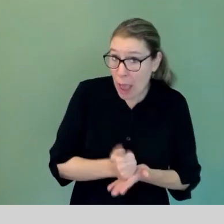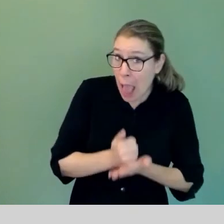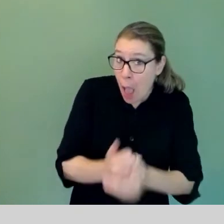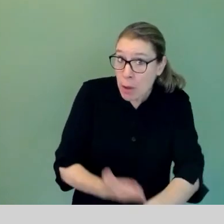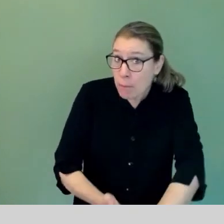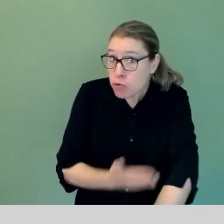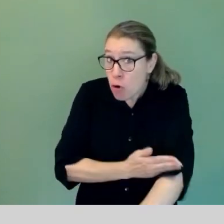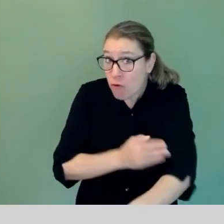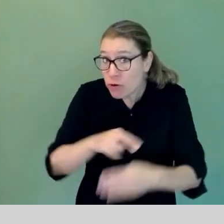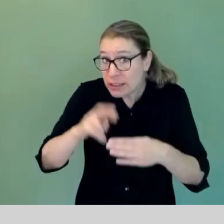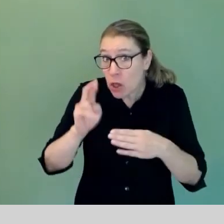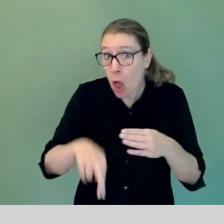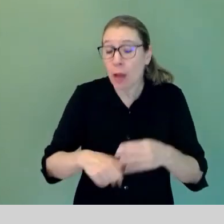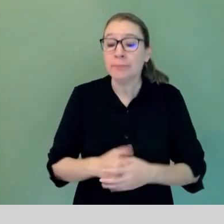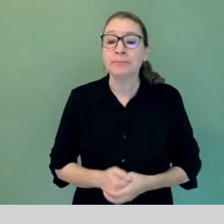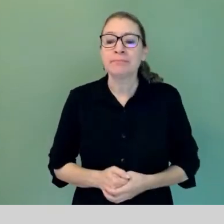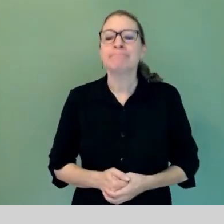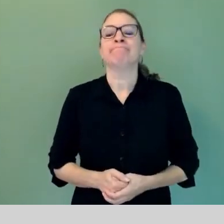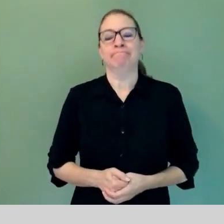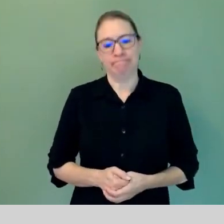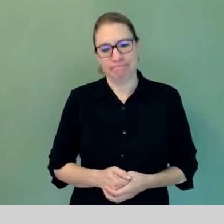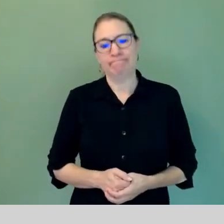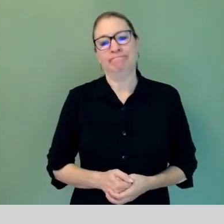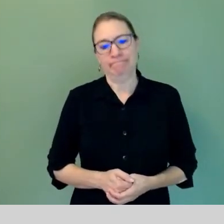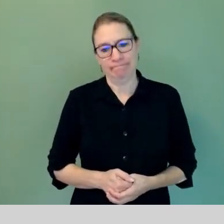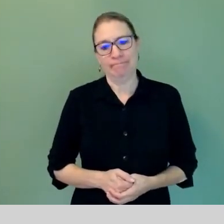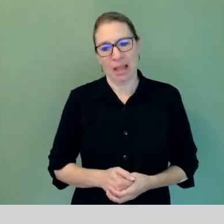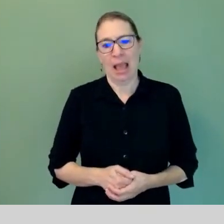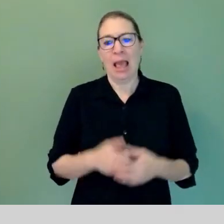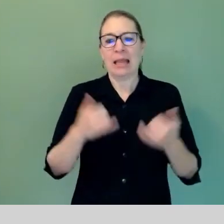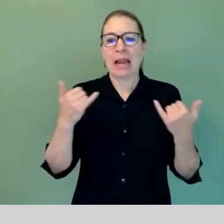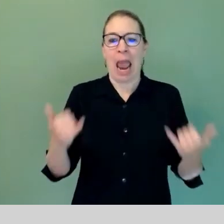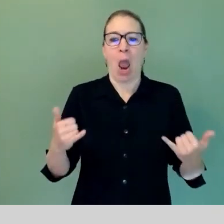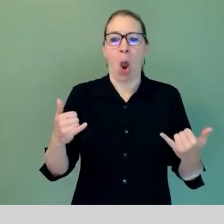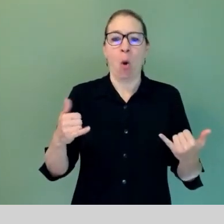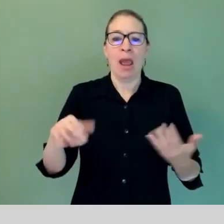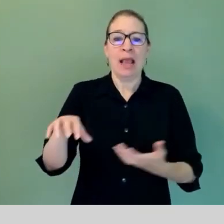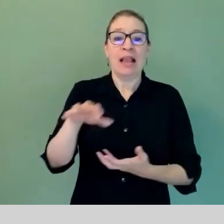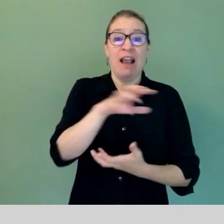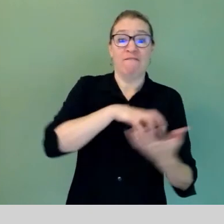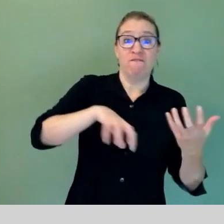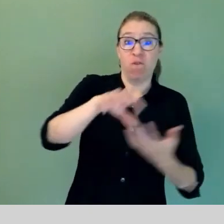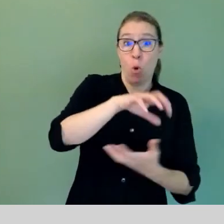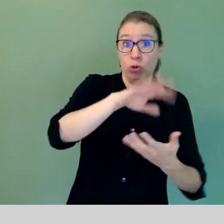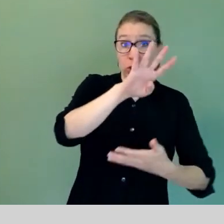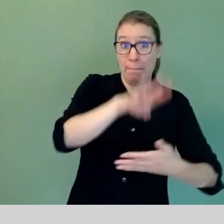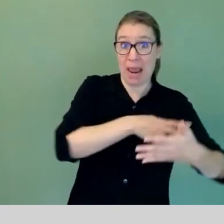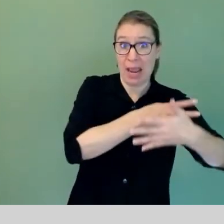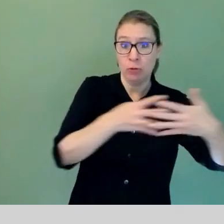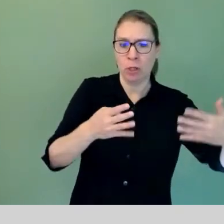and specifically these features has made a difference. So certainly the confusion matrix on the training data looks